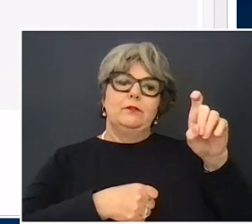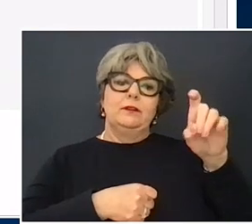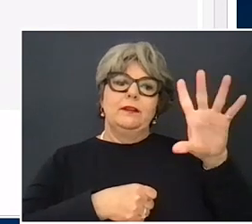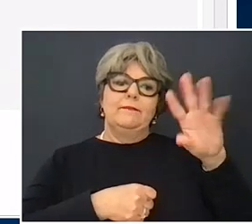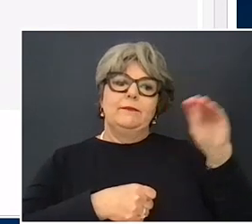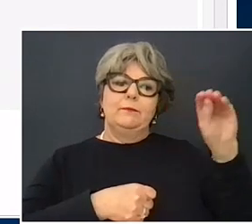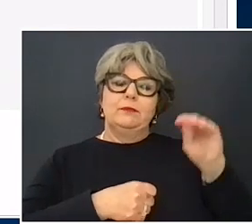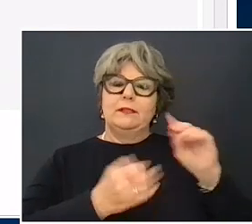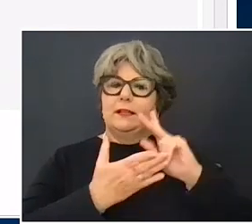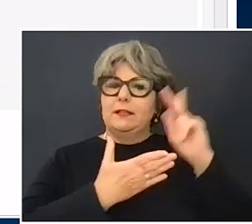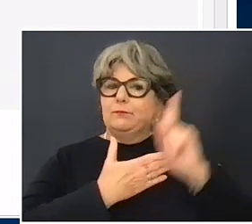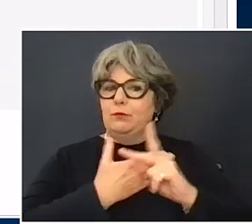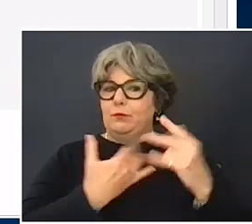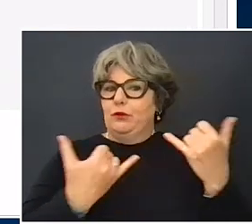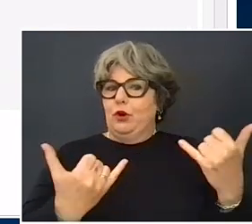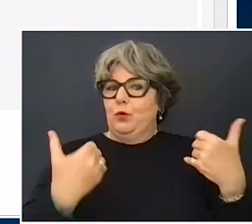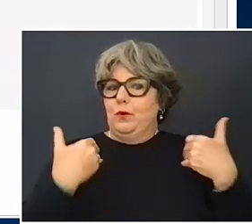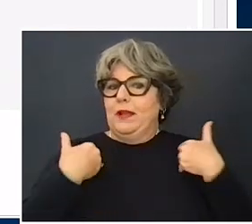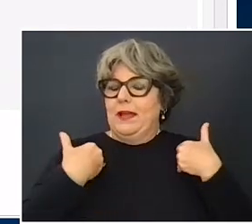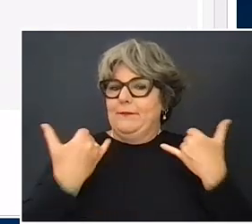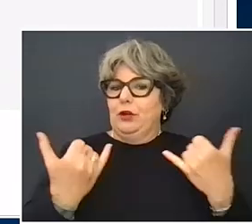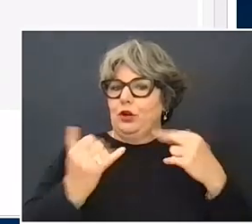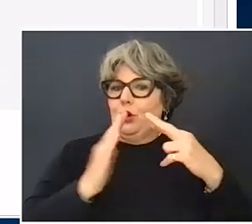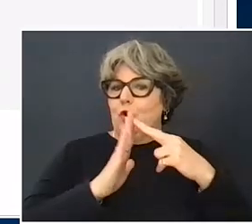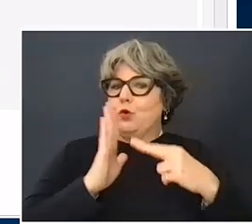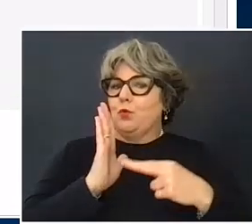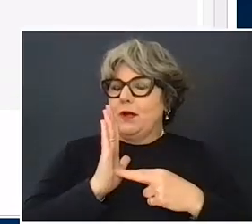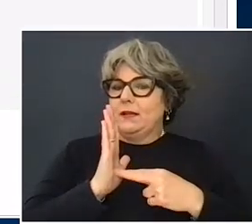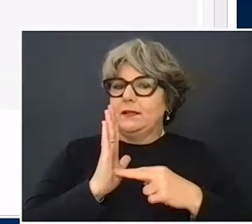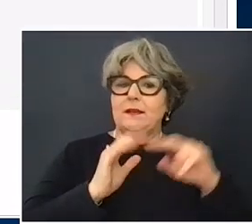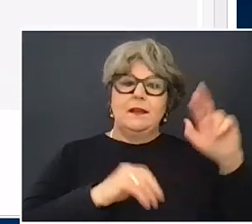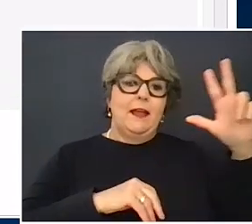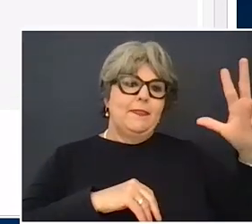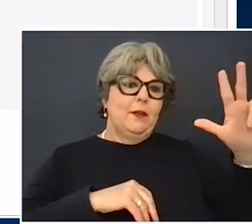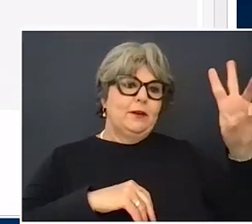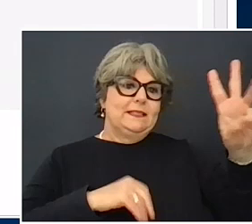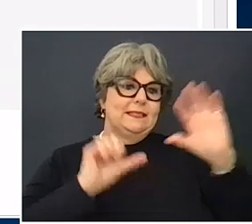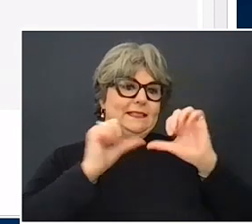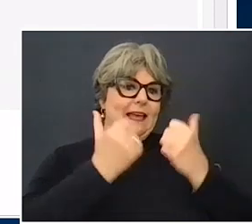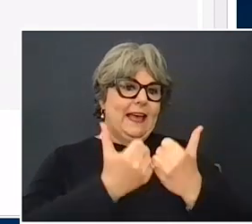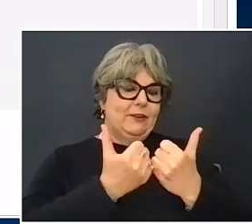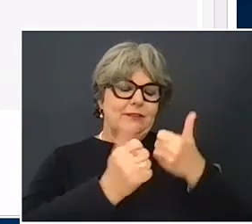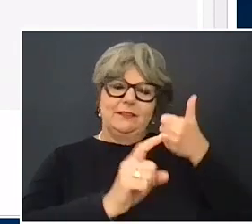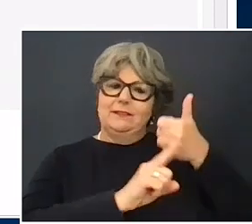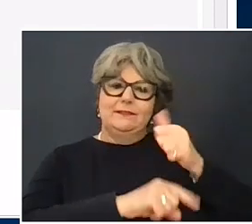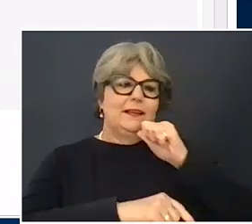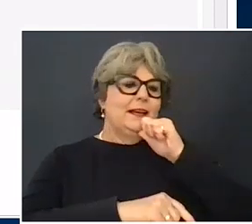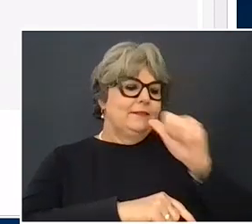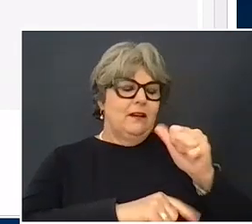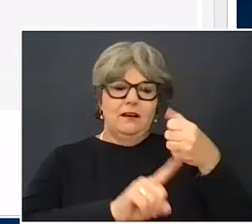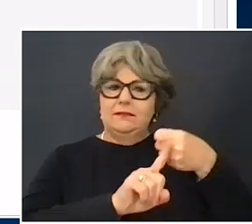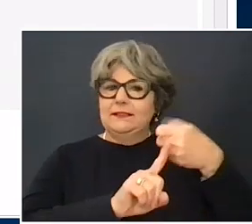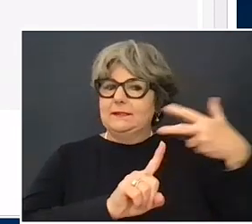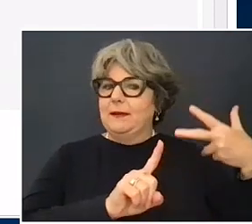currently have in current regulation. So again, 36 agencies have not expanded their enforcement timeline.